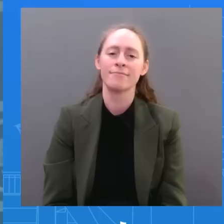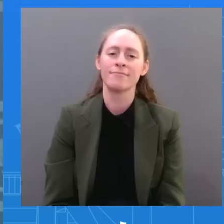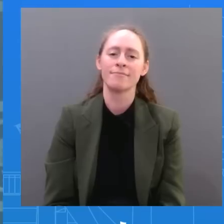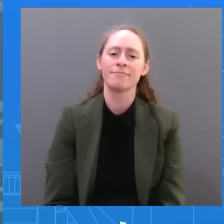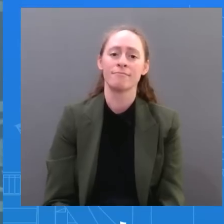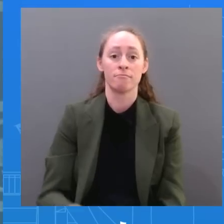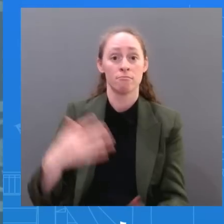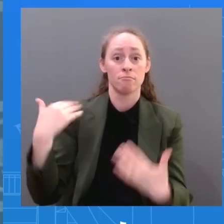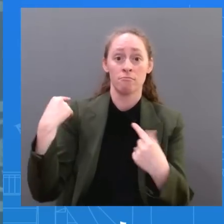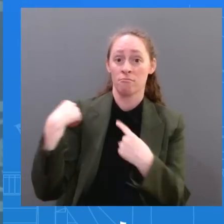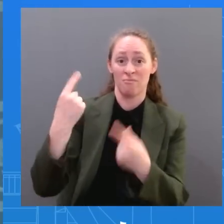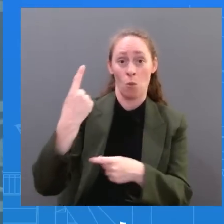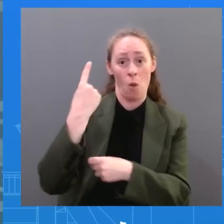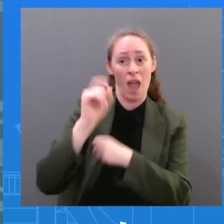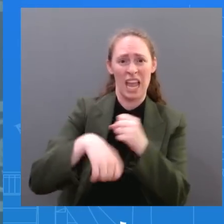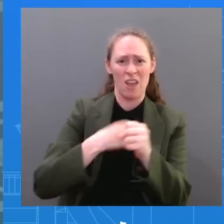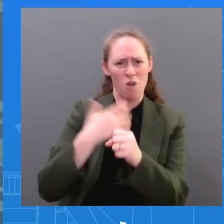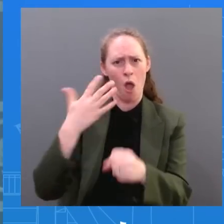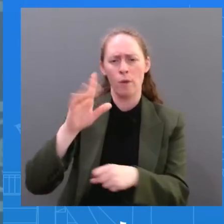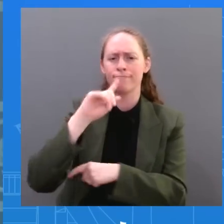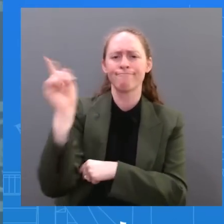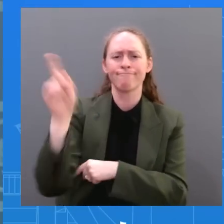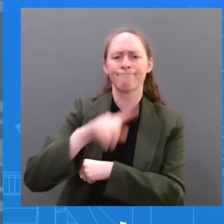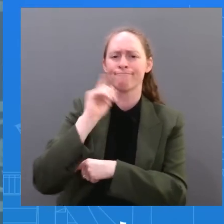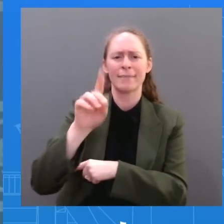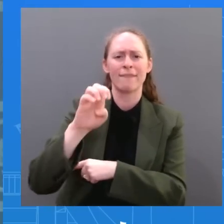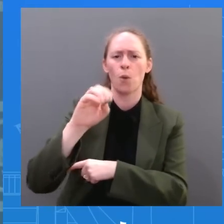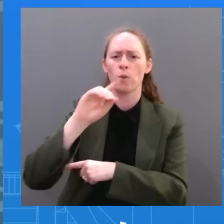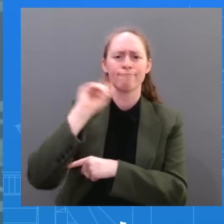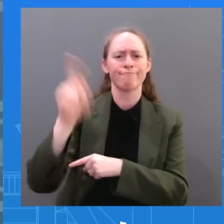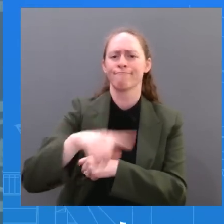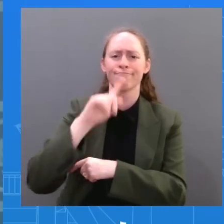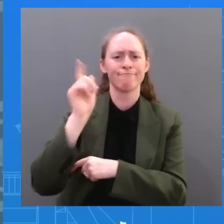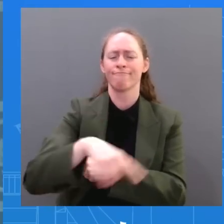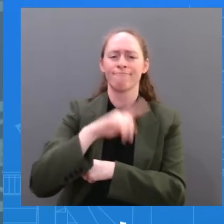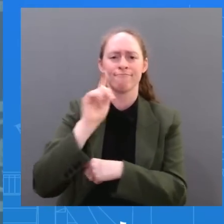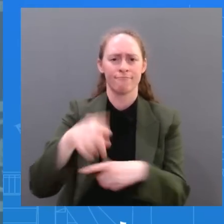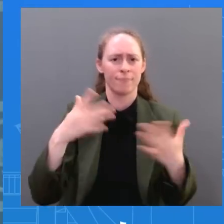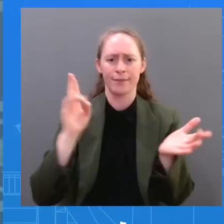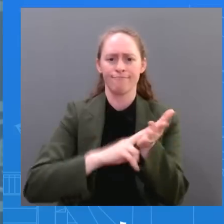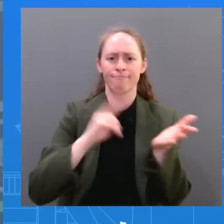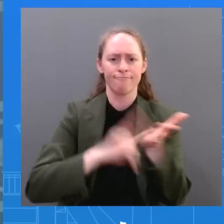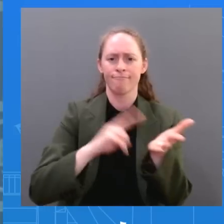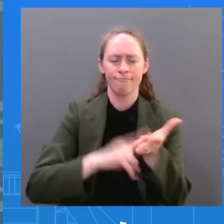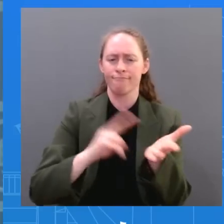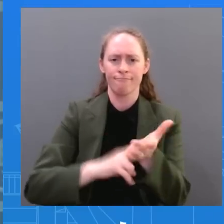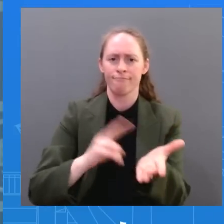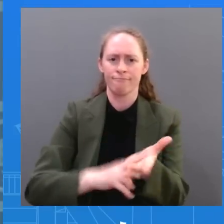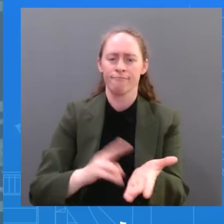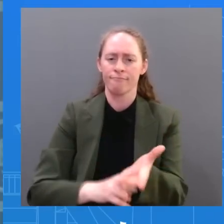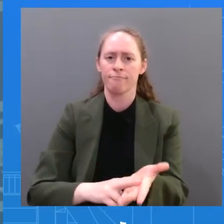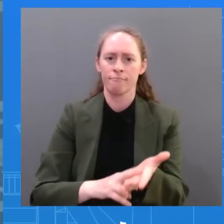than any other president at this time. So that matters as well. His actions should peak -- should speak as well for how he's --